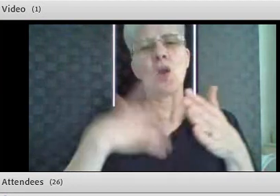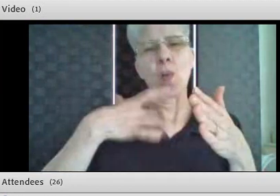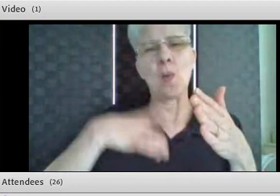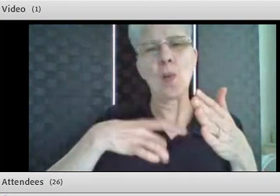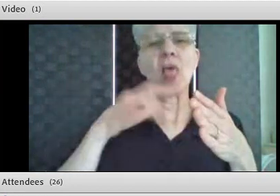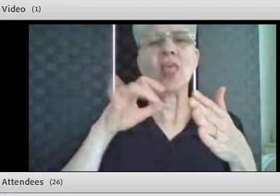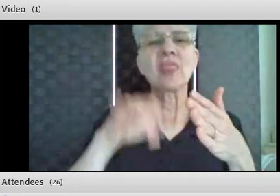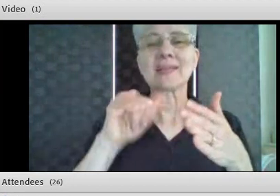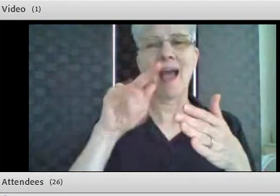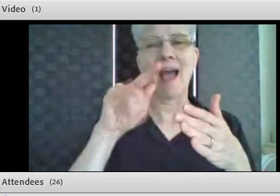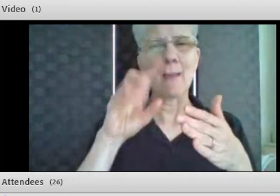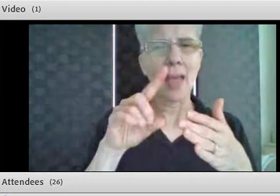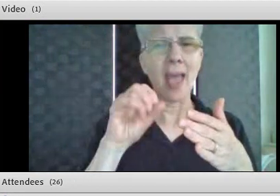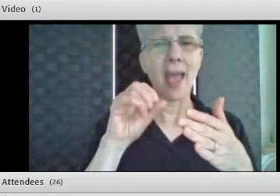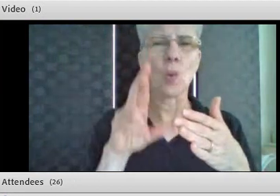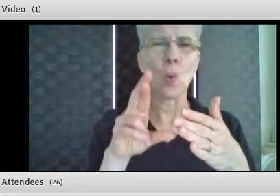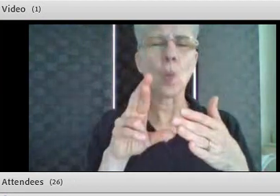so you're going to need a computer or a laptop.